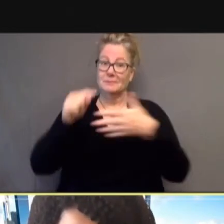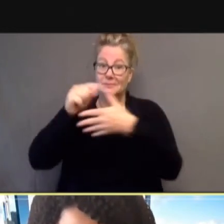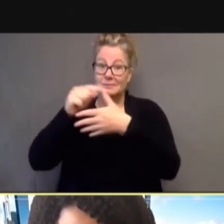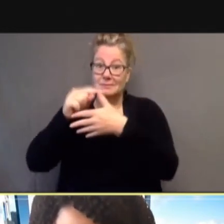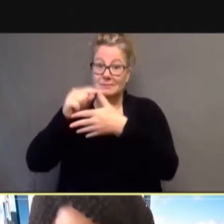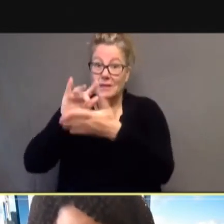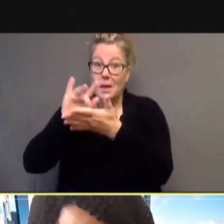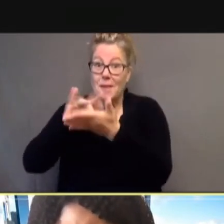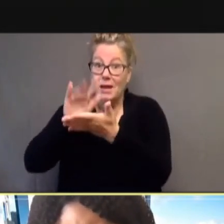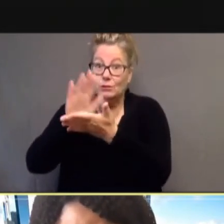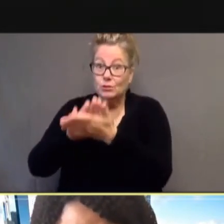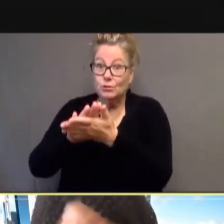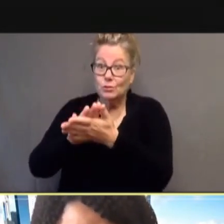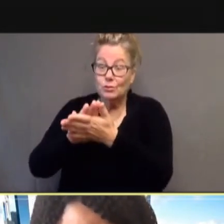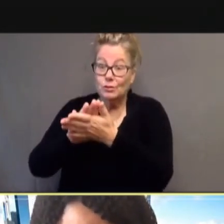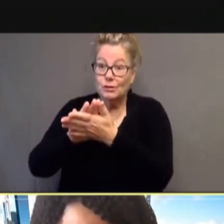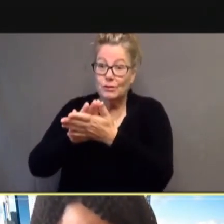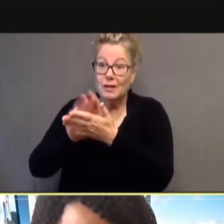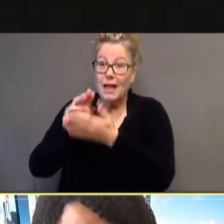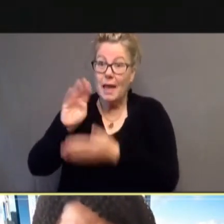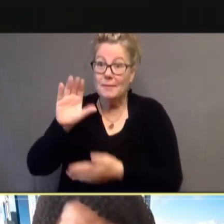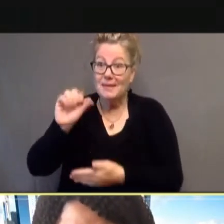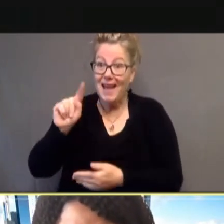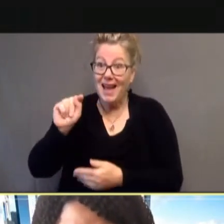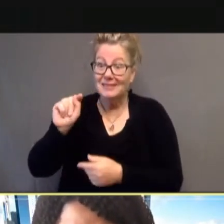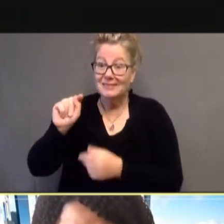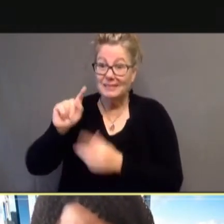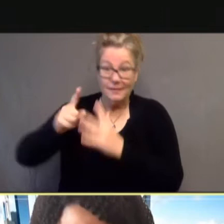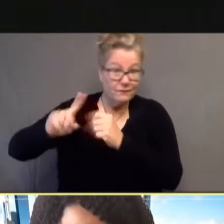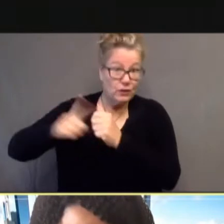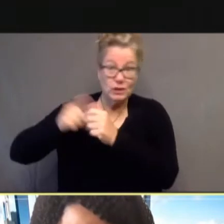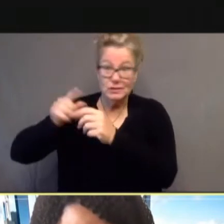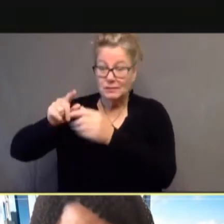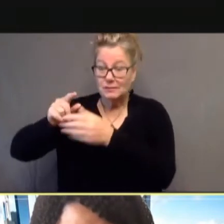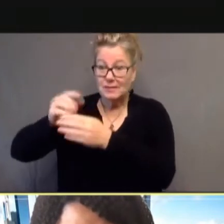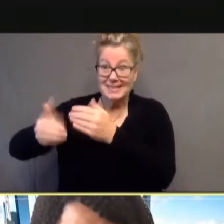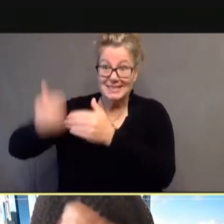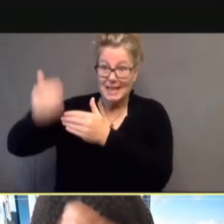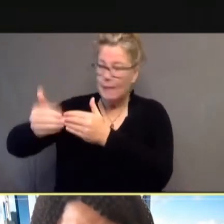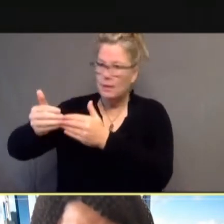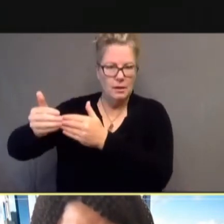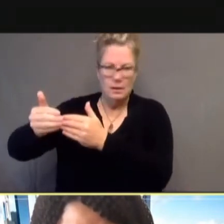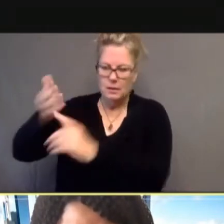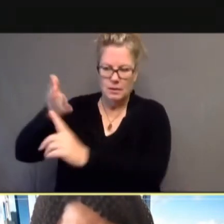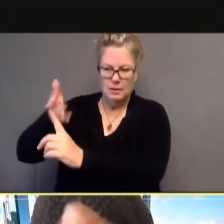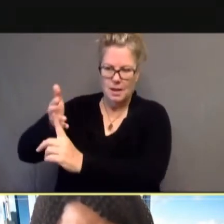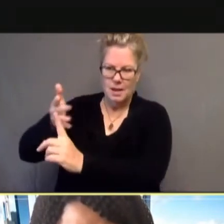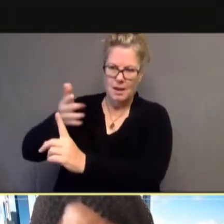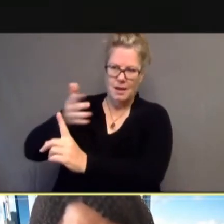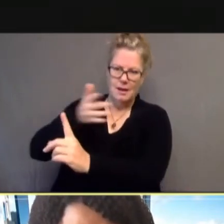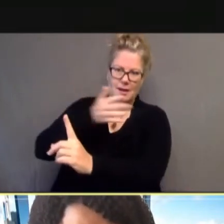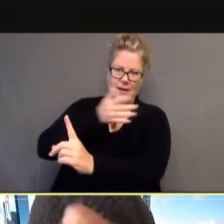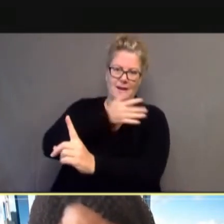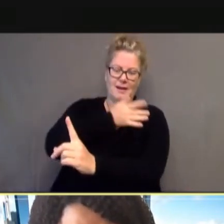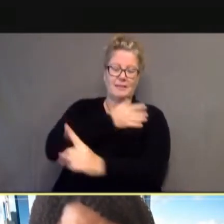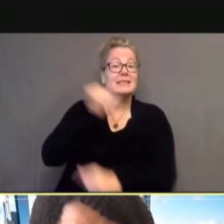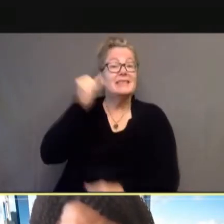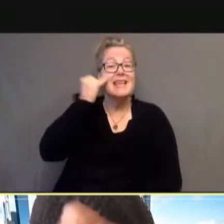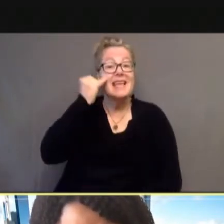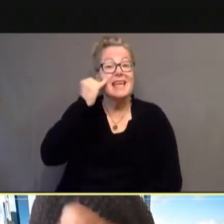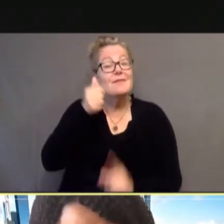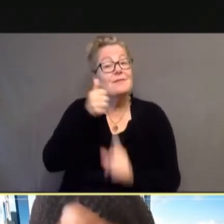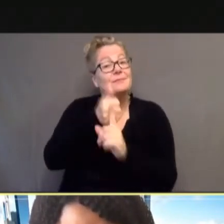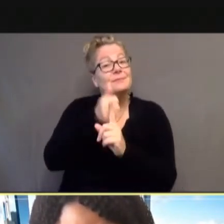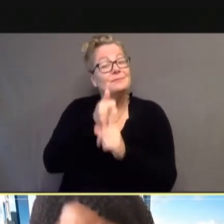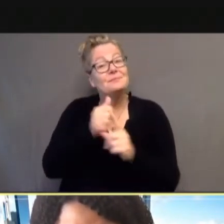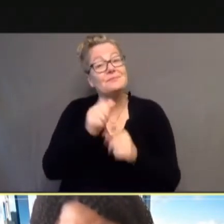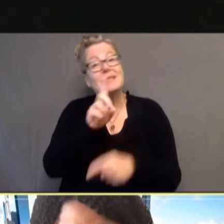disability. Especially if someone has a disability that began in early childhood or adolescence,